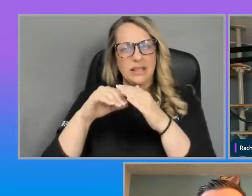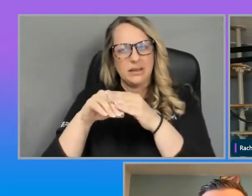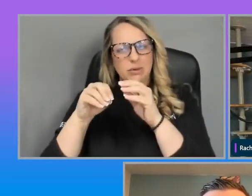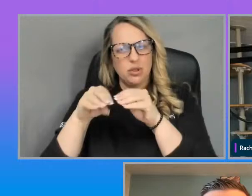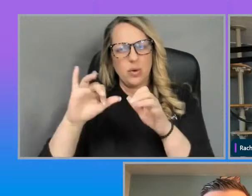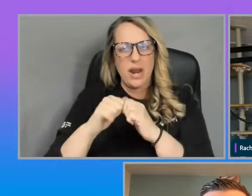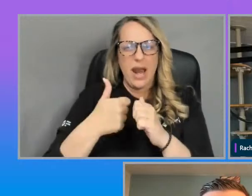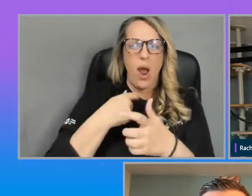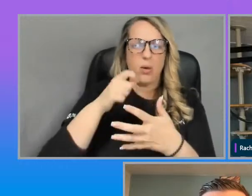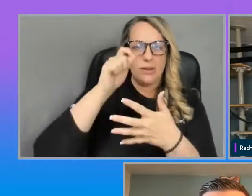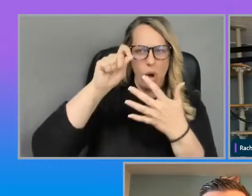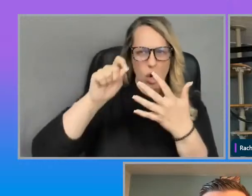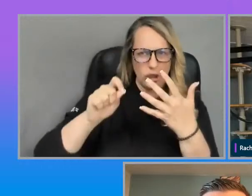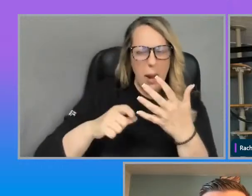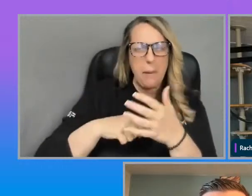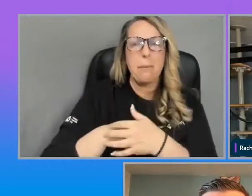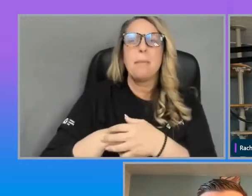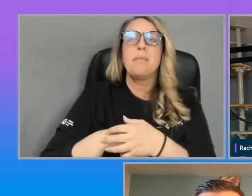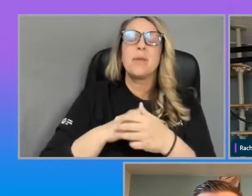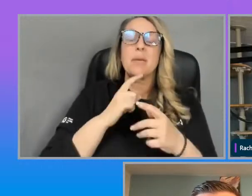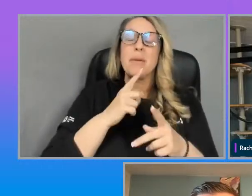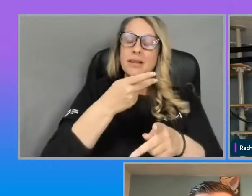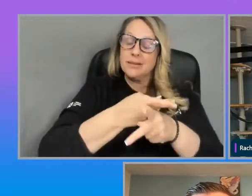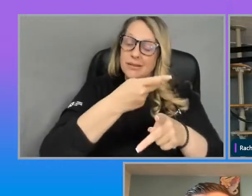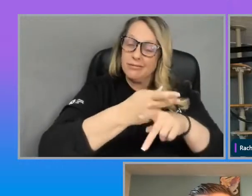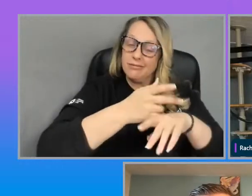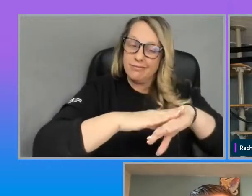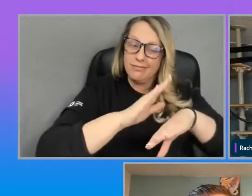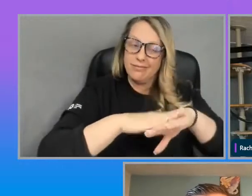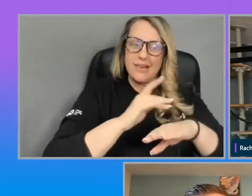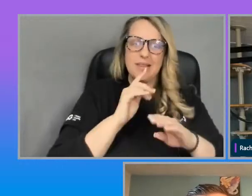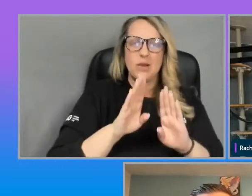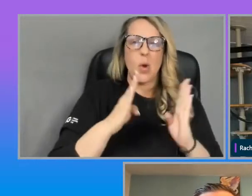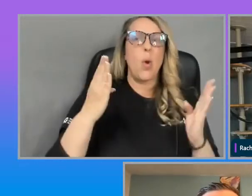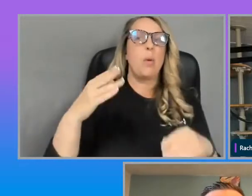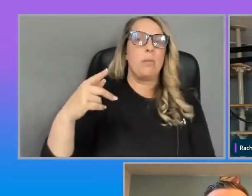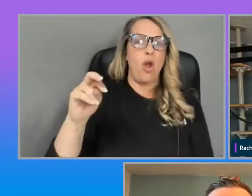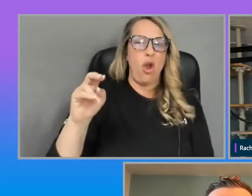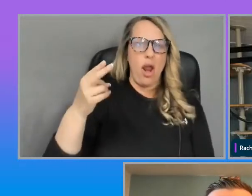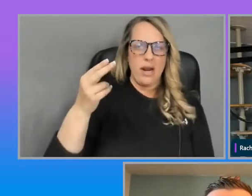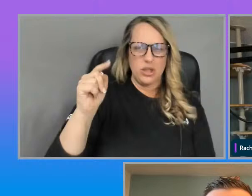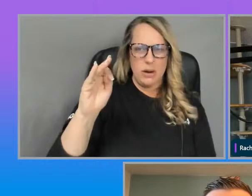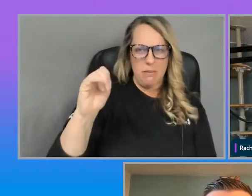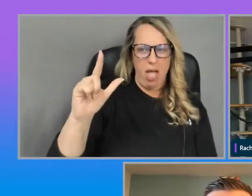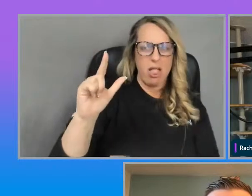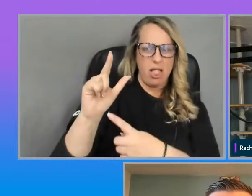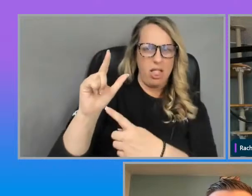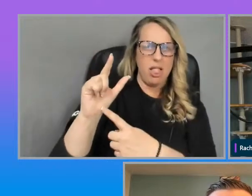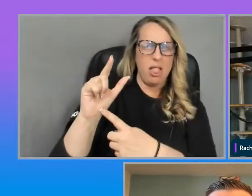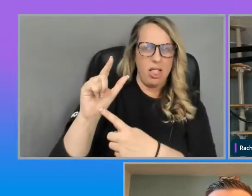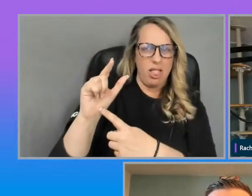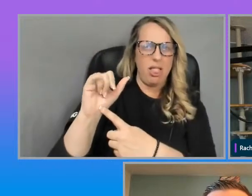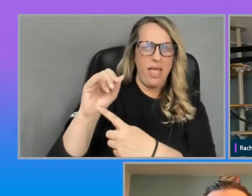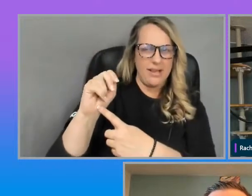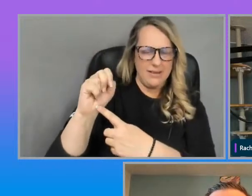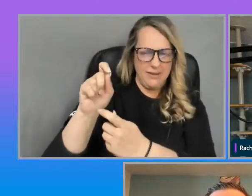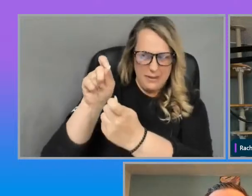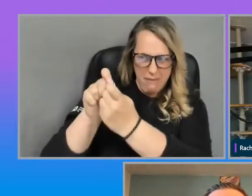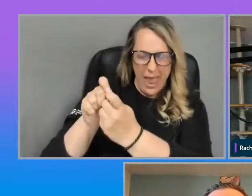tree and how things are marked up. The thing we've had to be very careful with, there's actually an open PR on the HTML